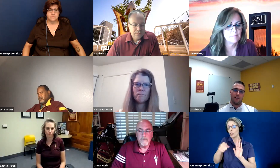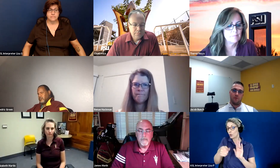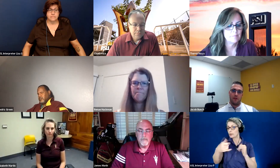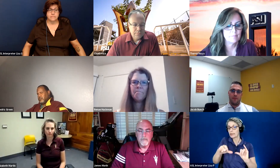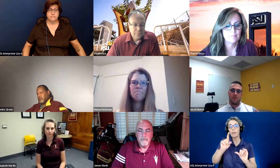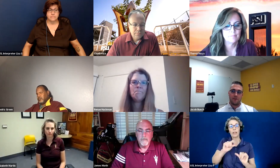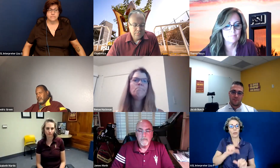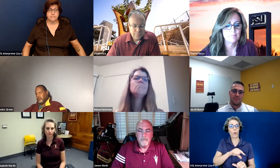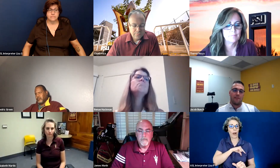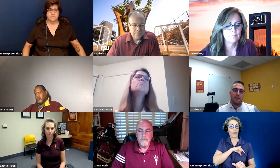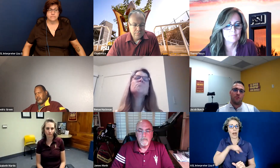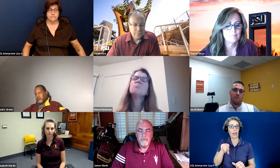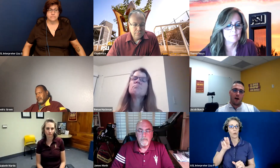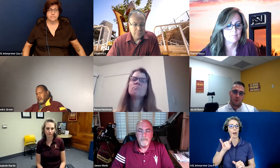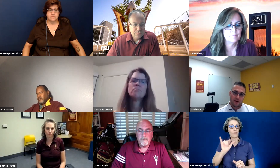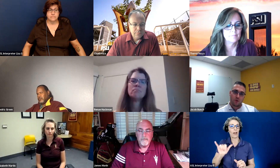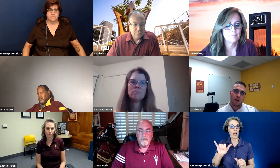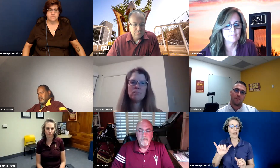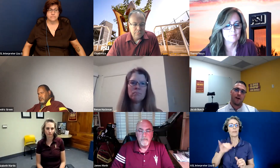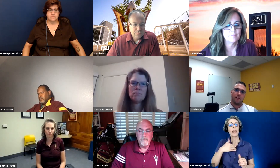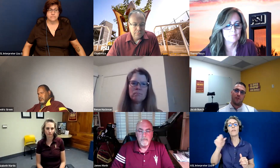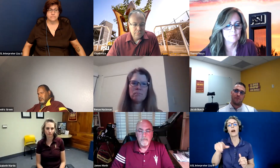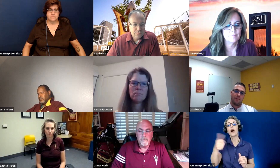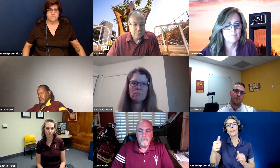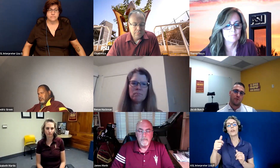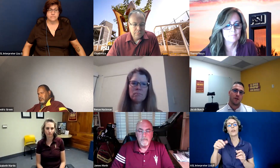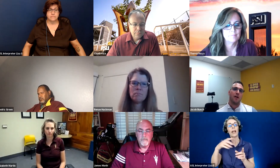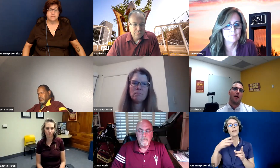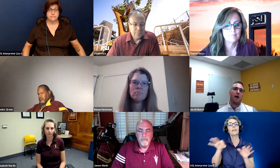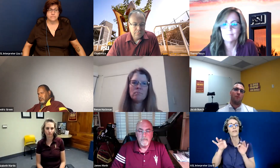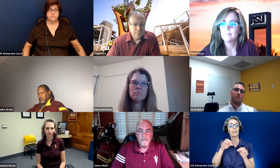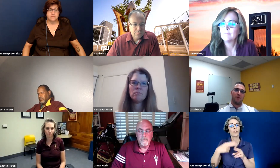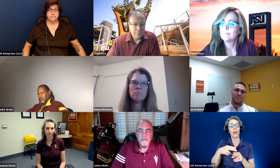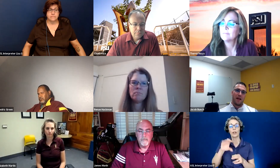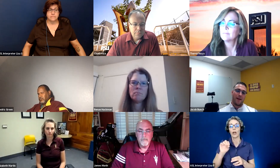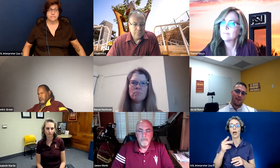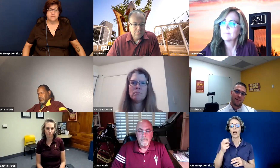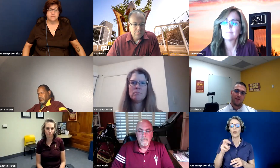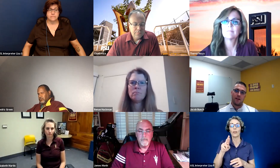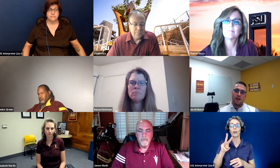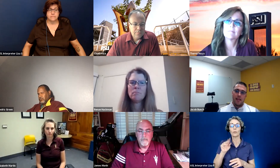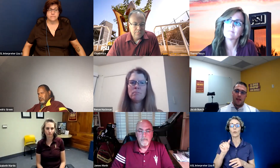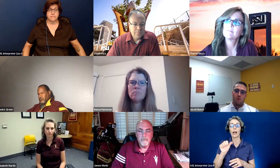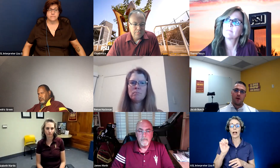You know, there's this definition of otherwise qualified under the Bible report, which mandates that with